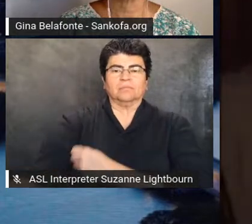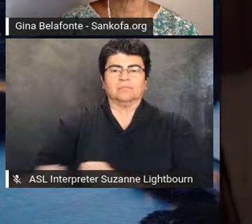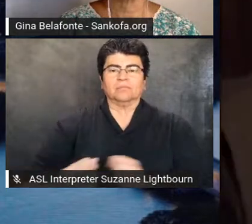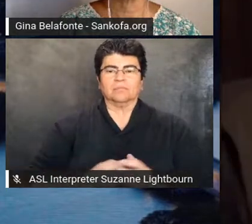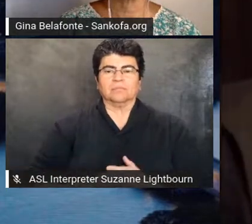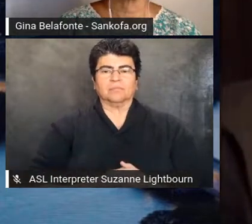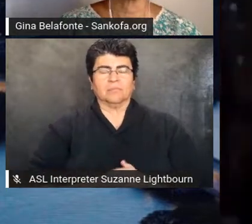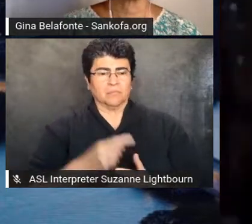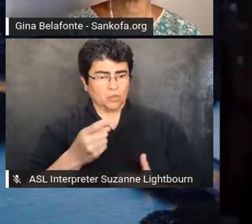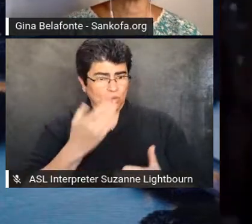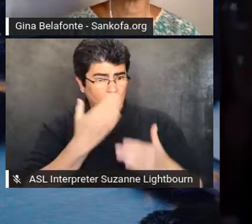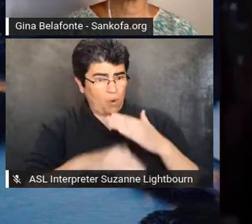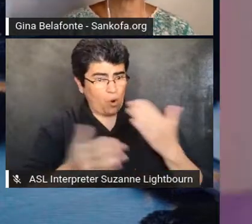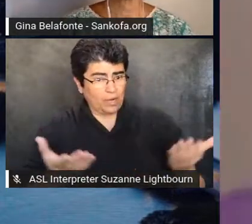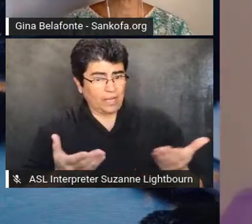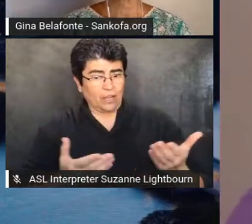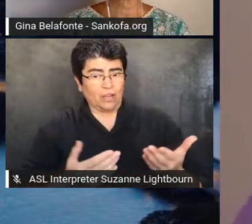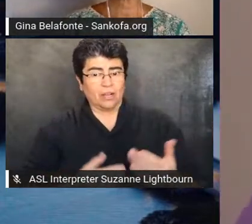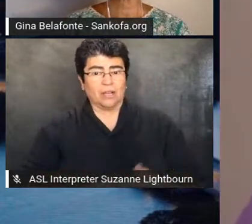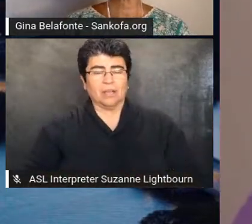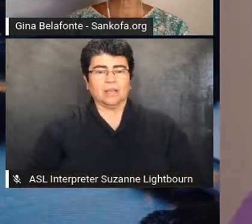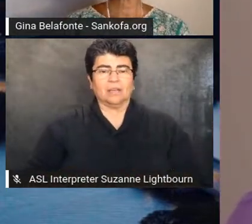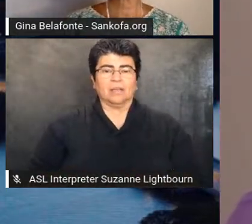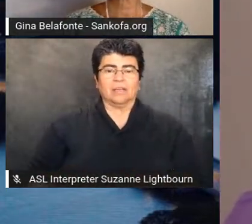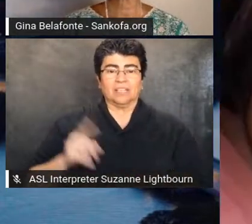Were you born here? Do you like dogs?